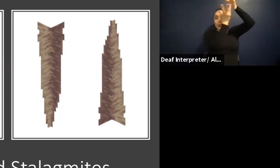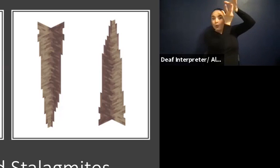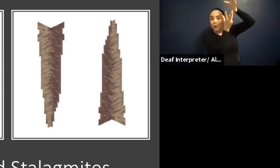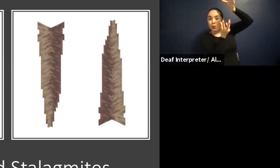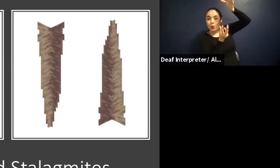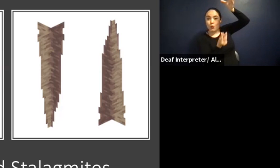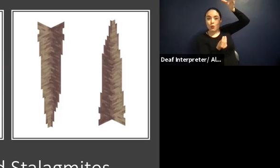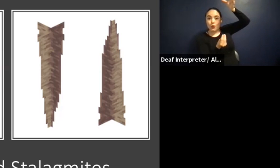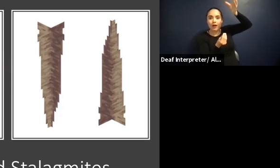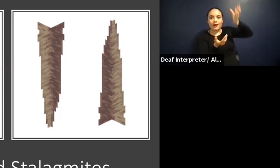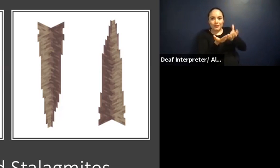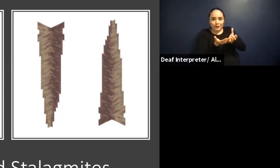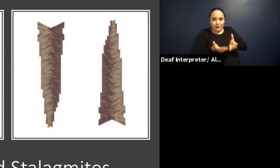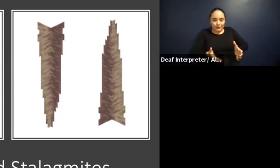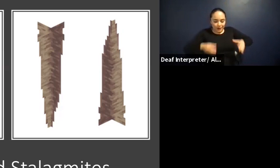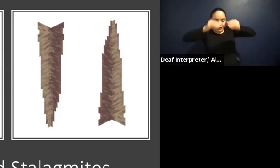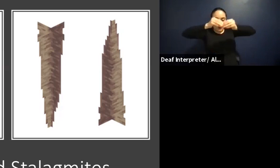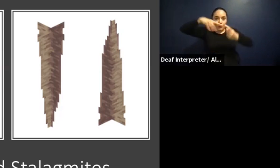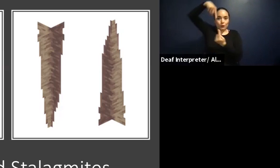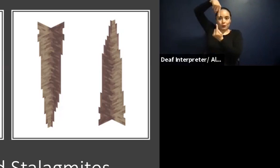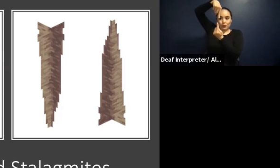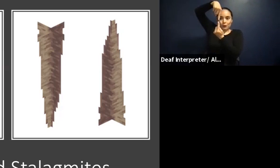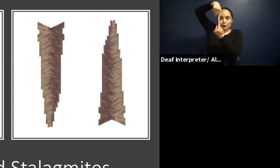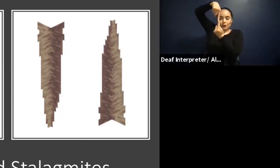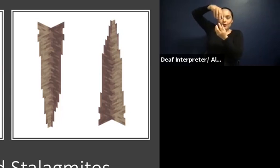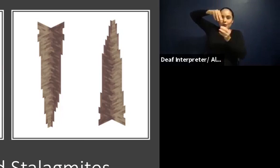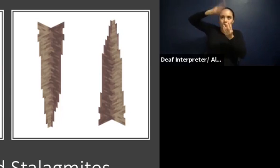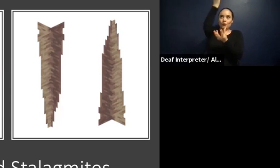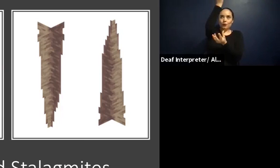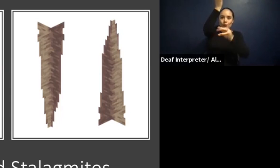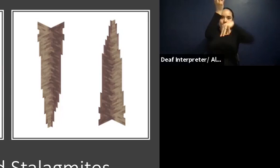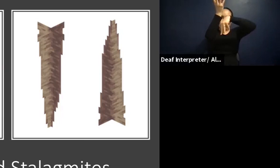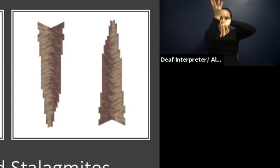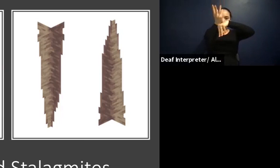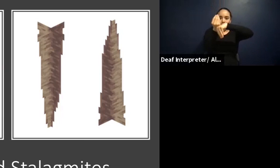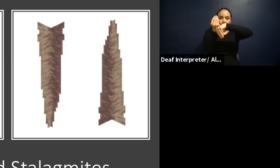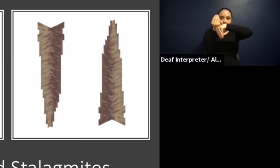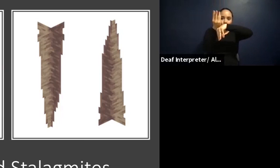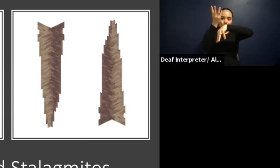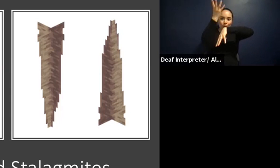so it's ceiling, for the roof, and then stalagmites has "g" for the ground, so those are the difference